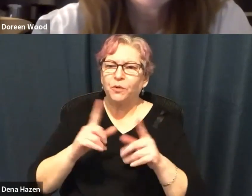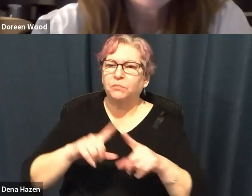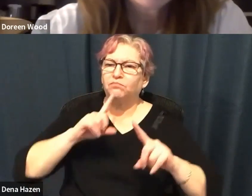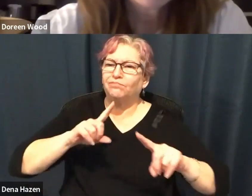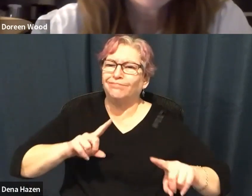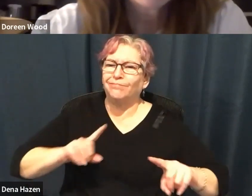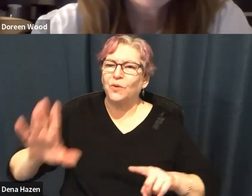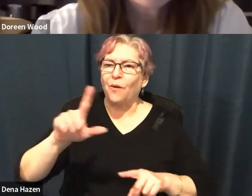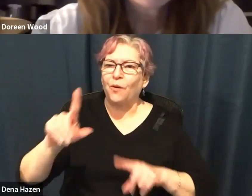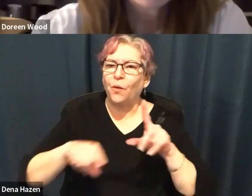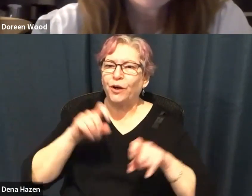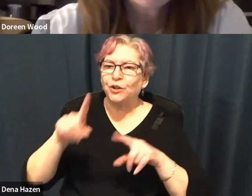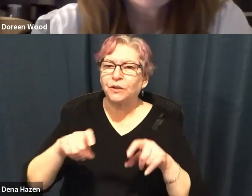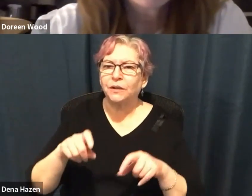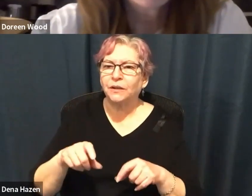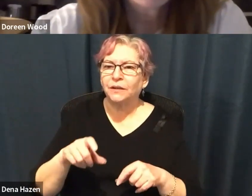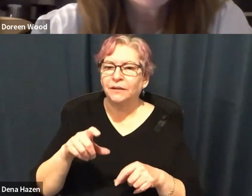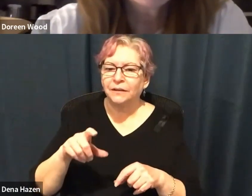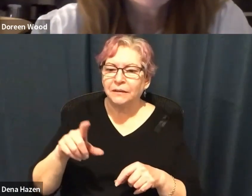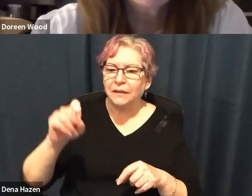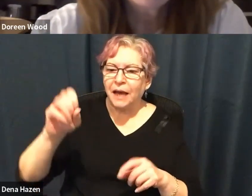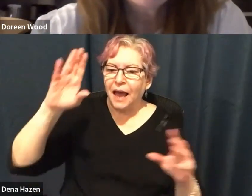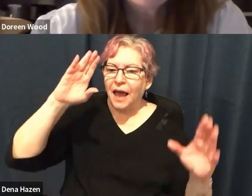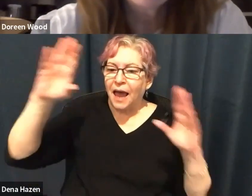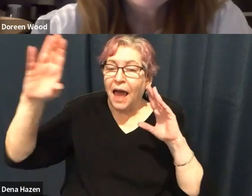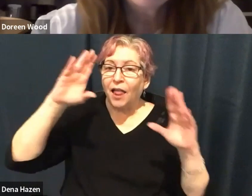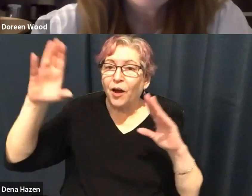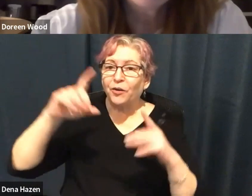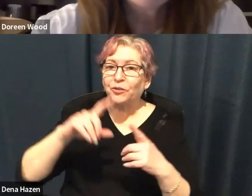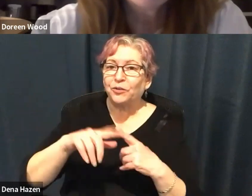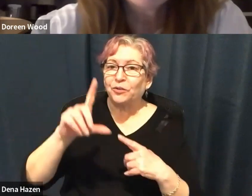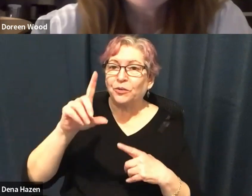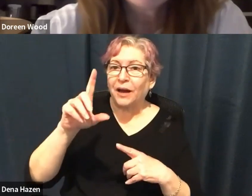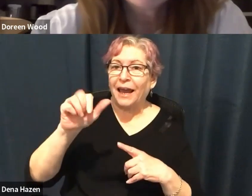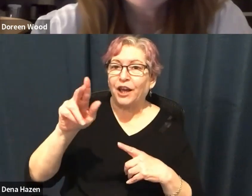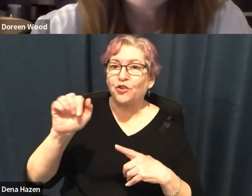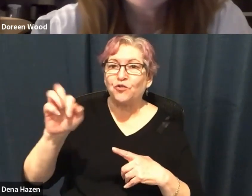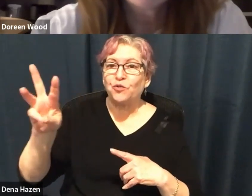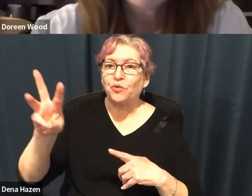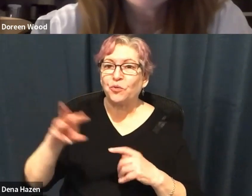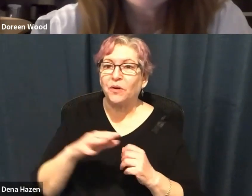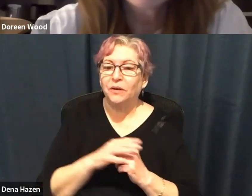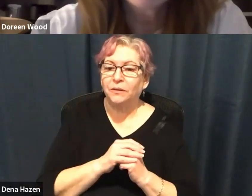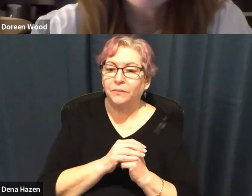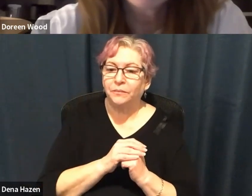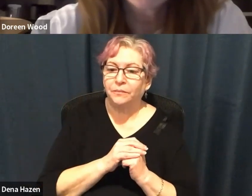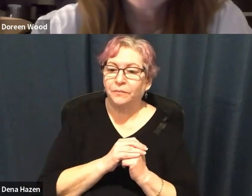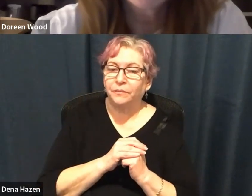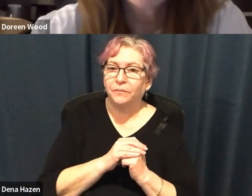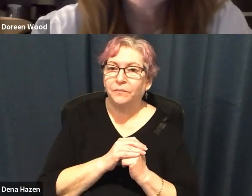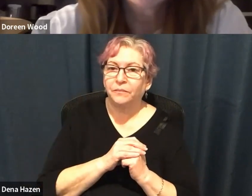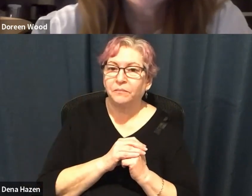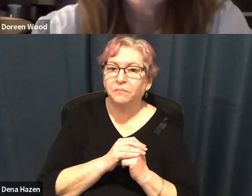Andy, give a little wave. There he is. All right. So let's see.